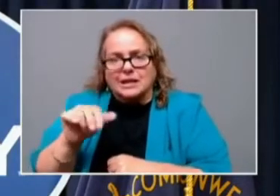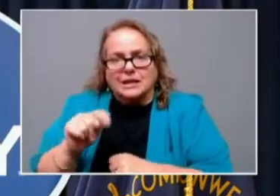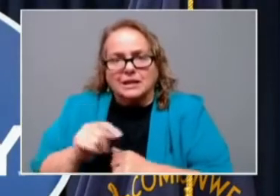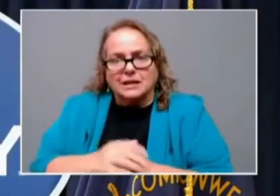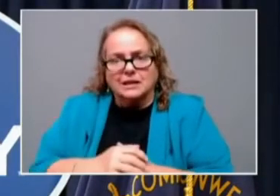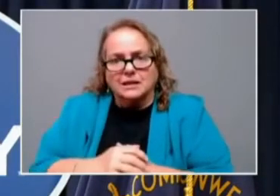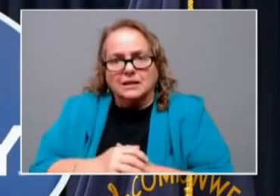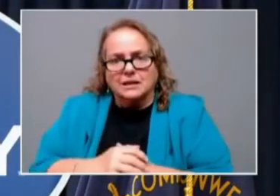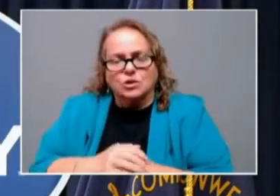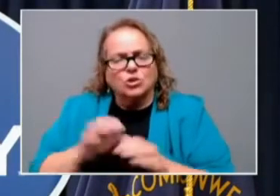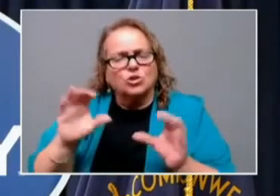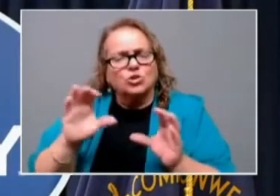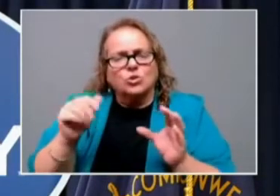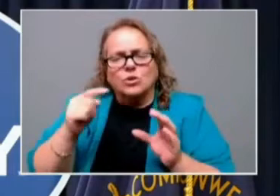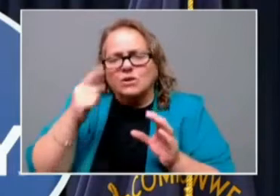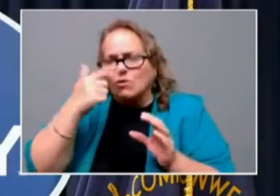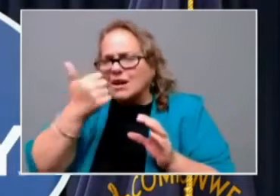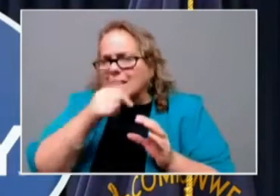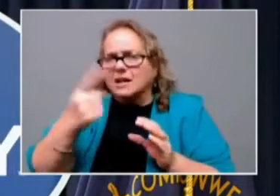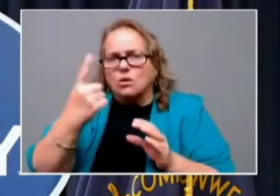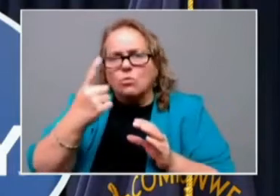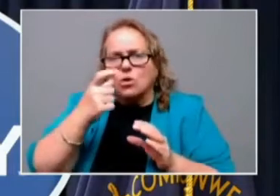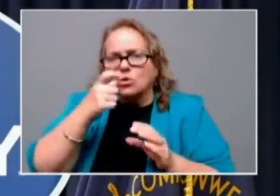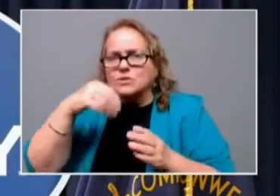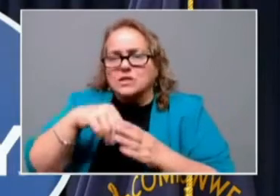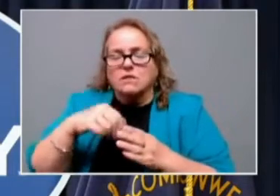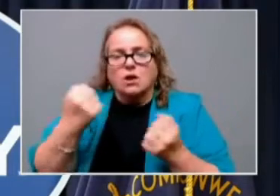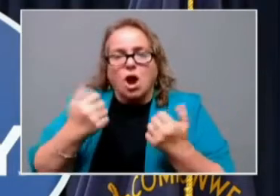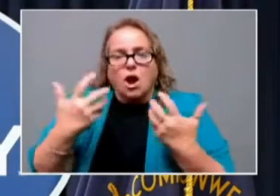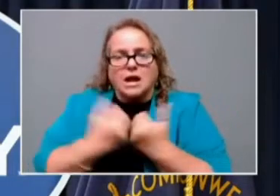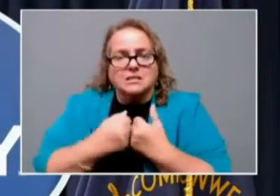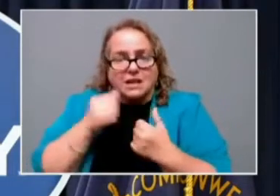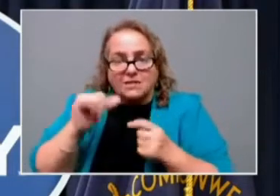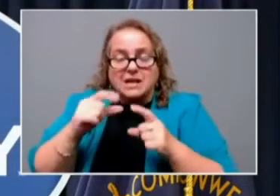there who may be in a car accident. That's the mask defeating. Covid is